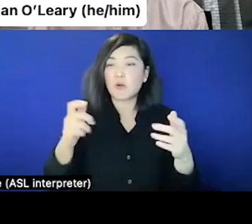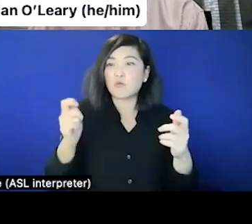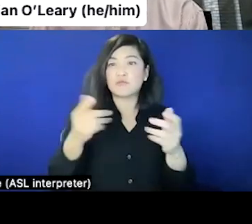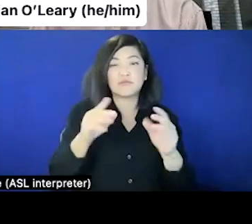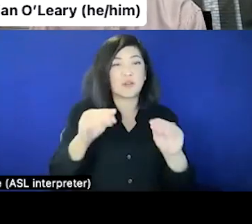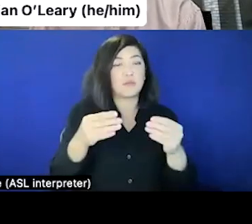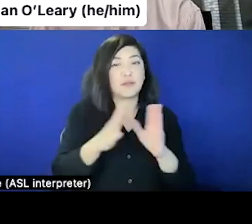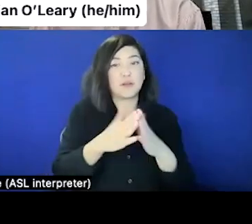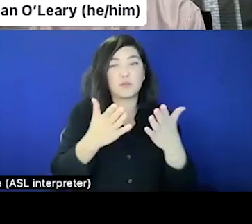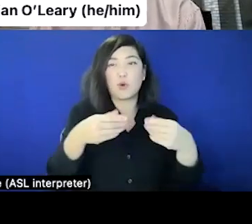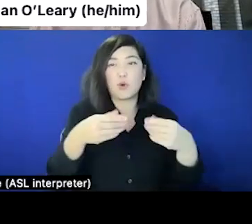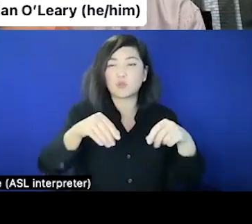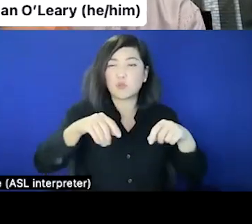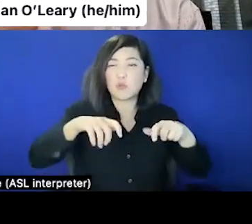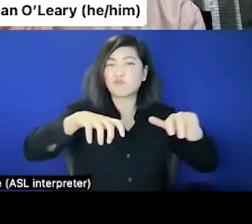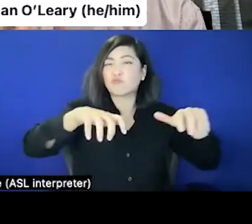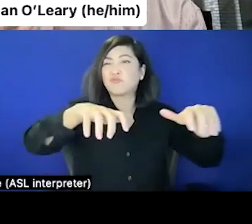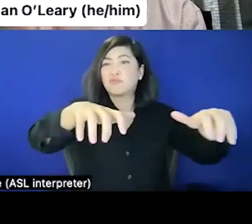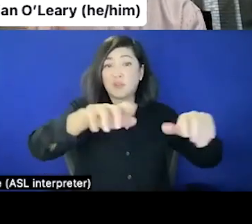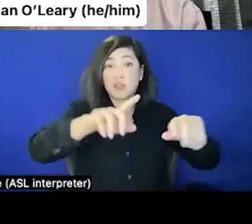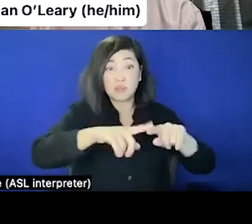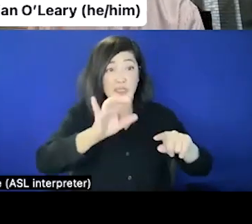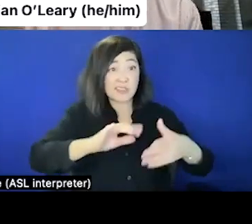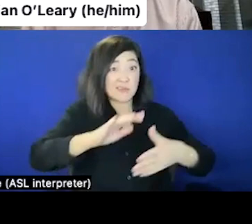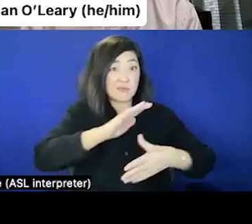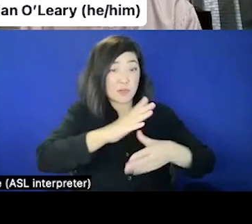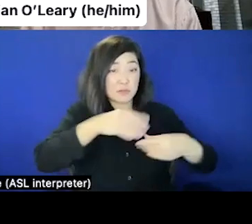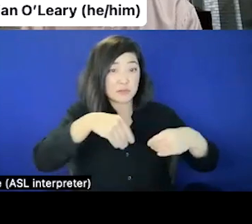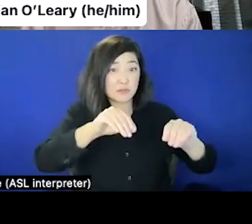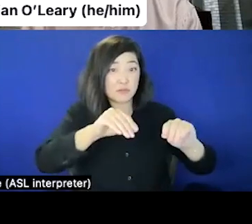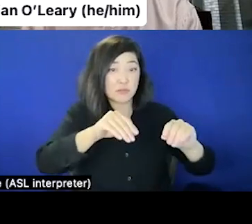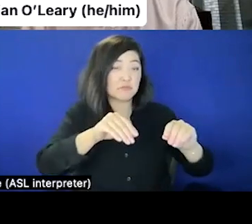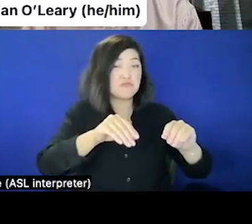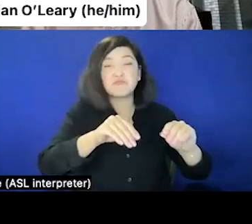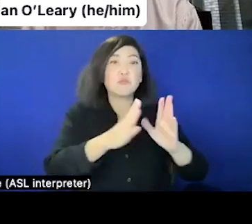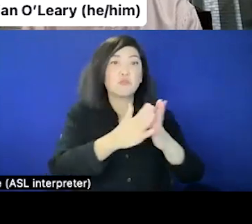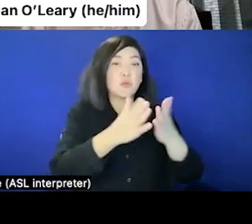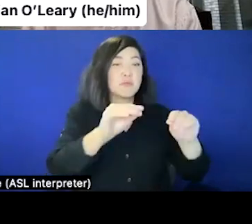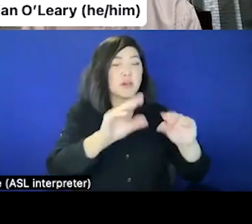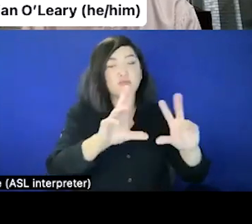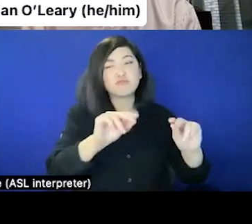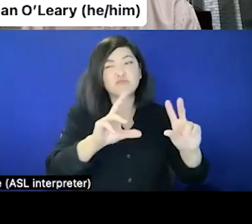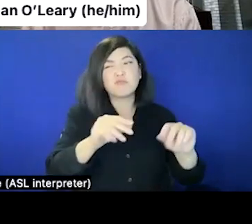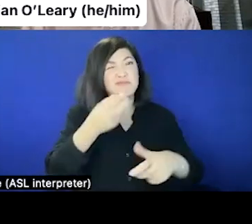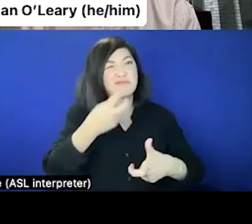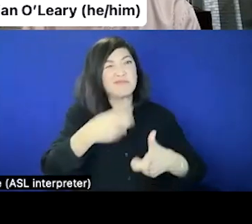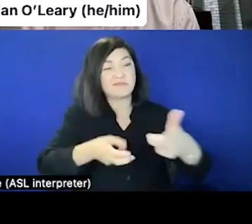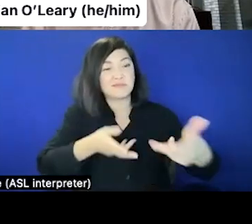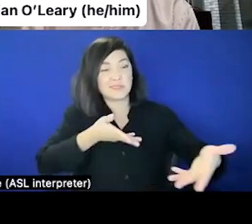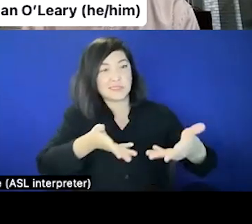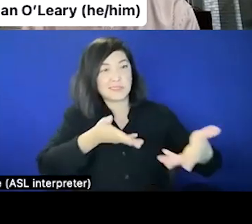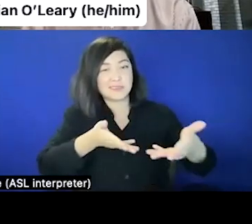primary product that they sell. It's hard to do business with them using the established...what